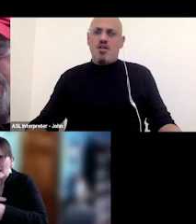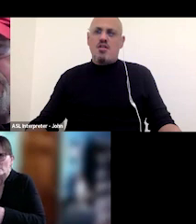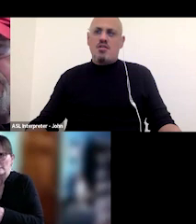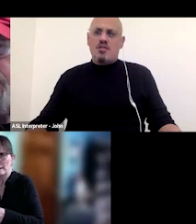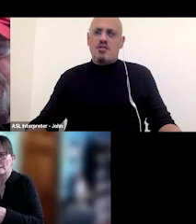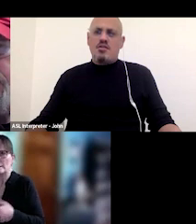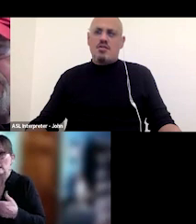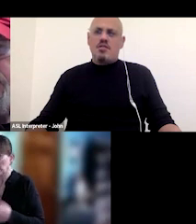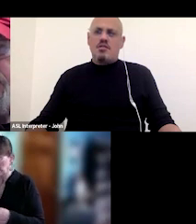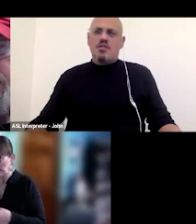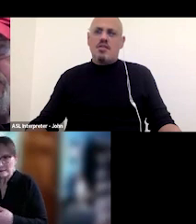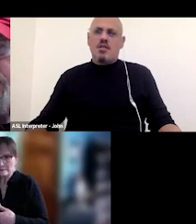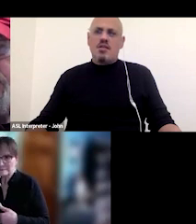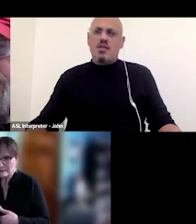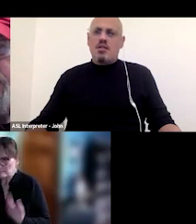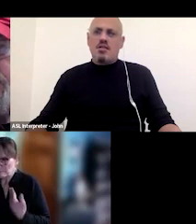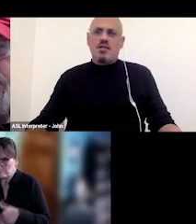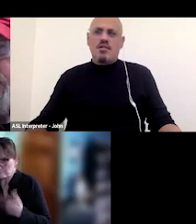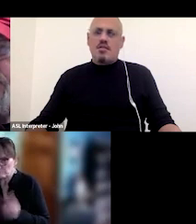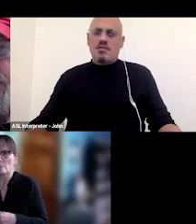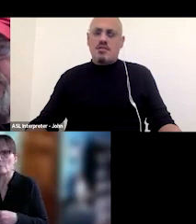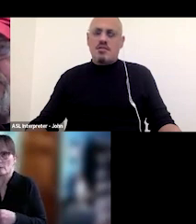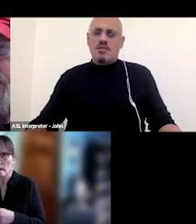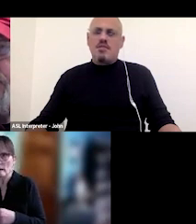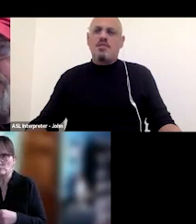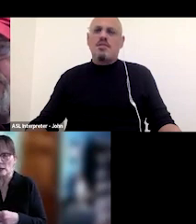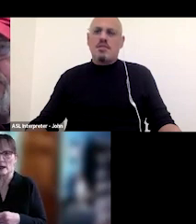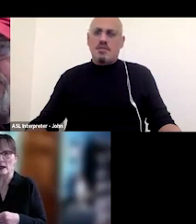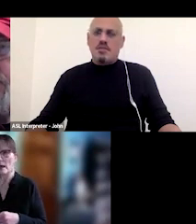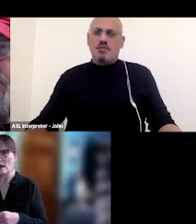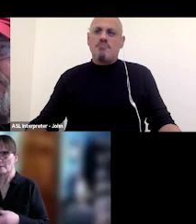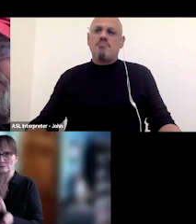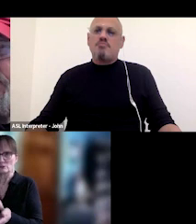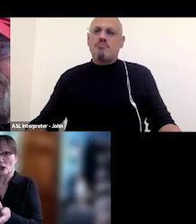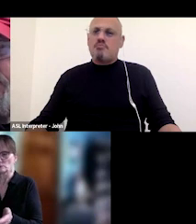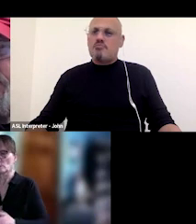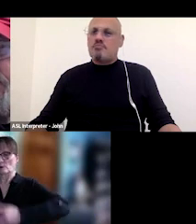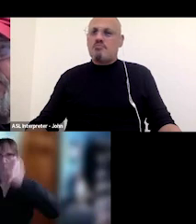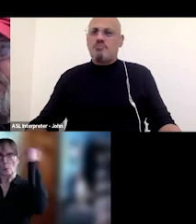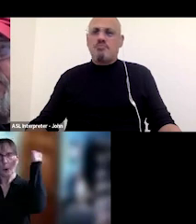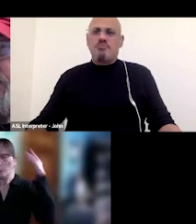he didn't understand the doctors were talking over his head. All he knew is that he had a heart problem,